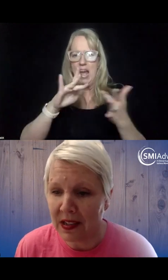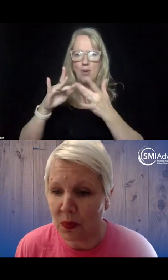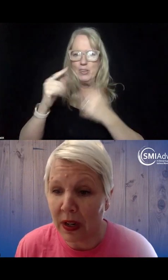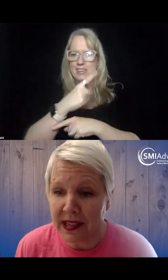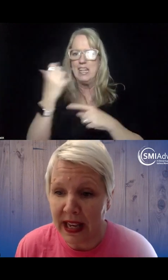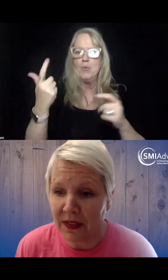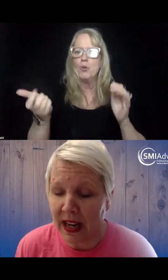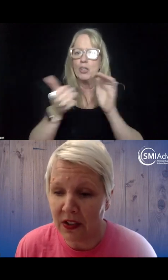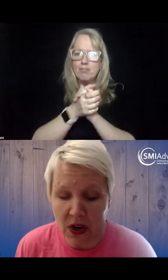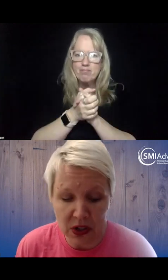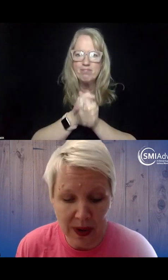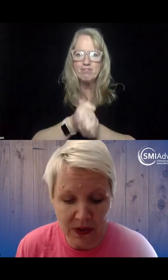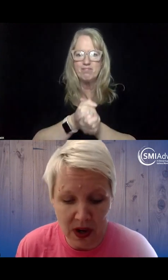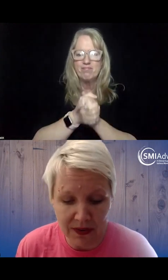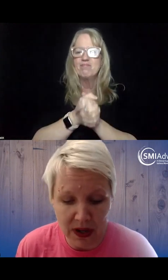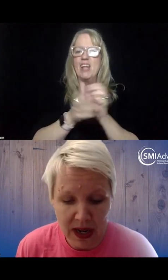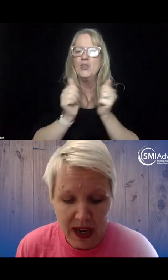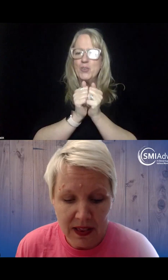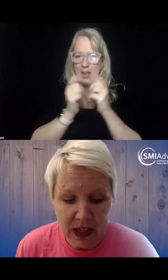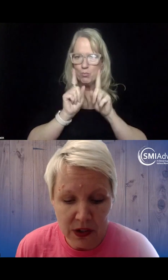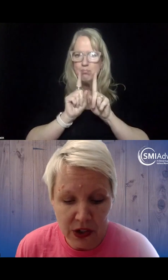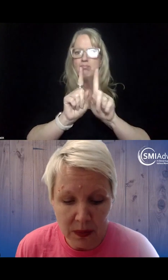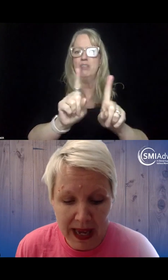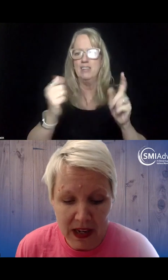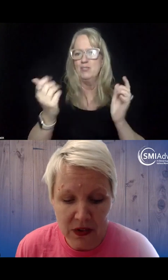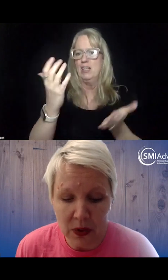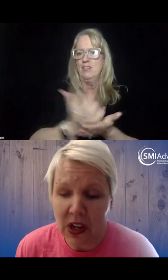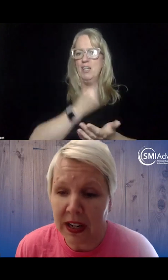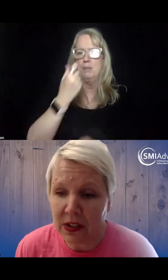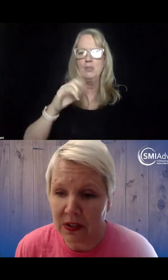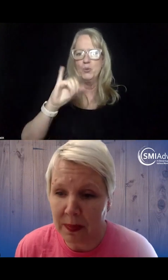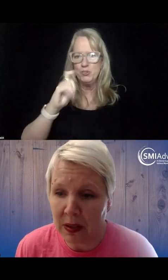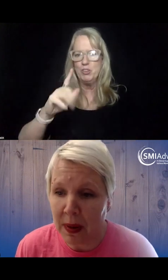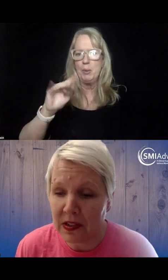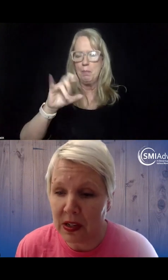AND TAKE ADVANTAGE OF WHAT YOU OFFER. THANK YOU, JILL FOR TALKING ABOUT THE